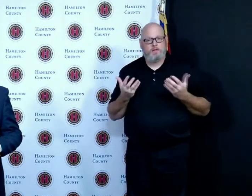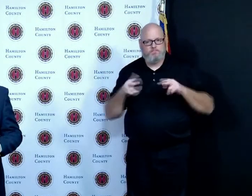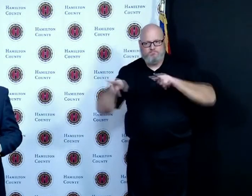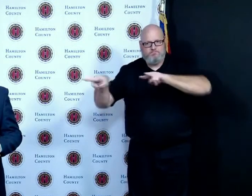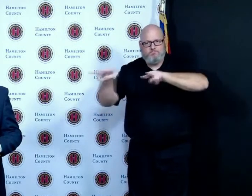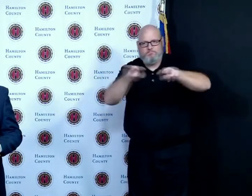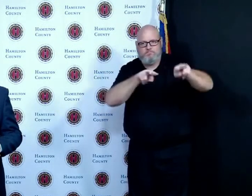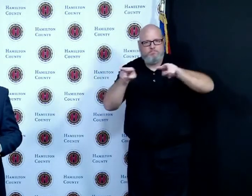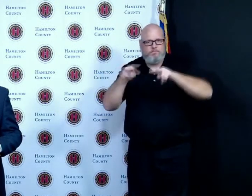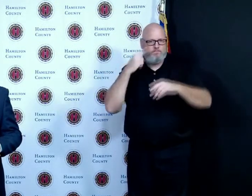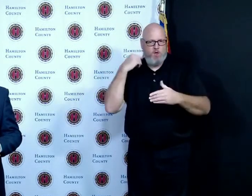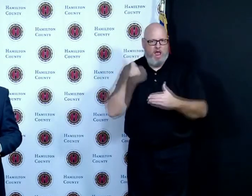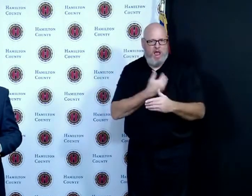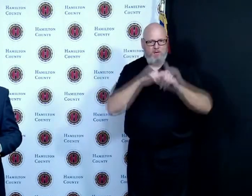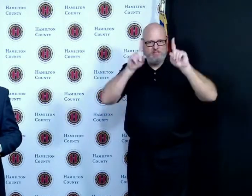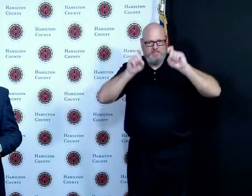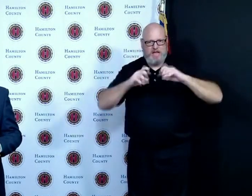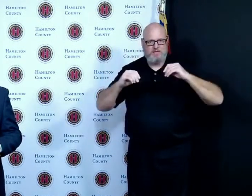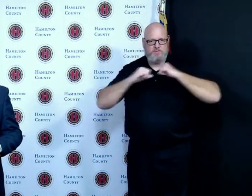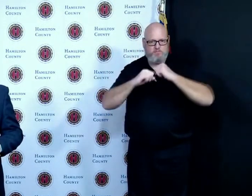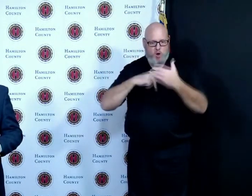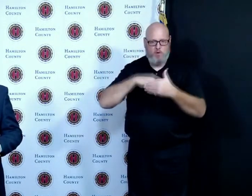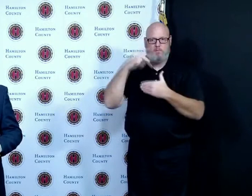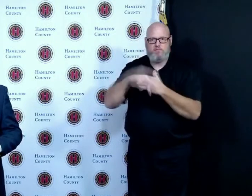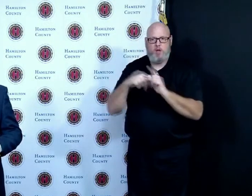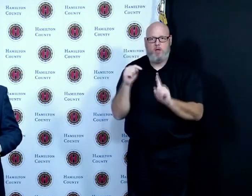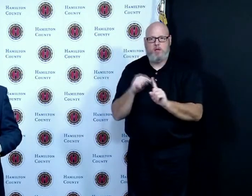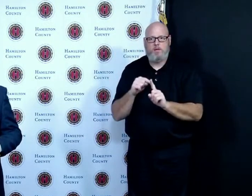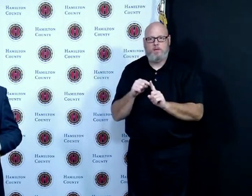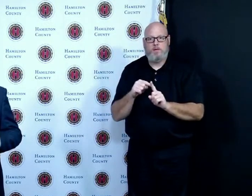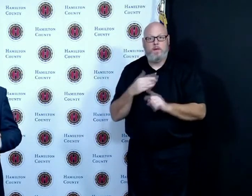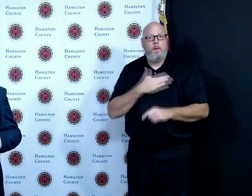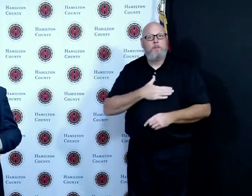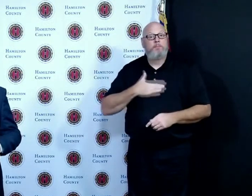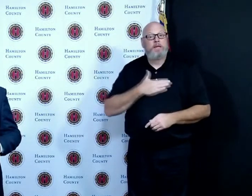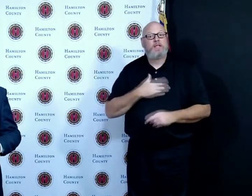in addition when you look at our region I shared last week throughout the pandemic for the last